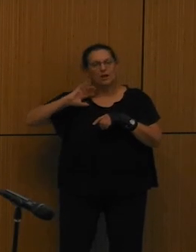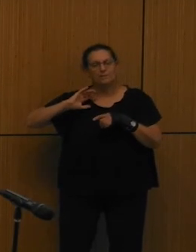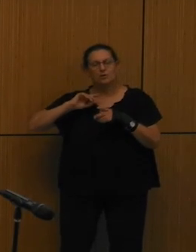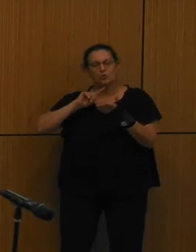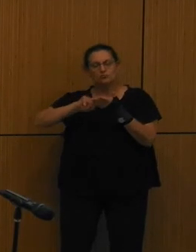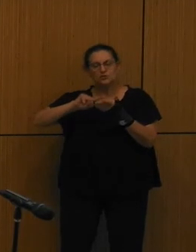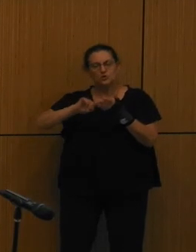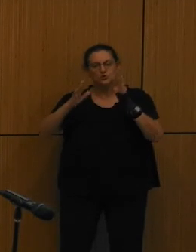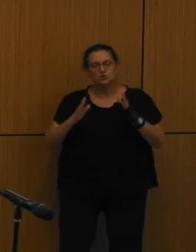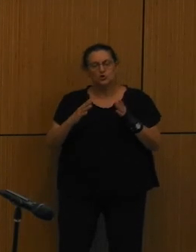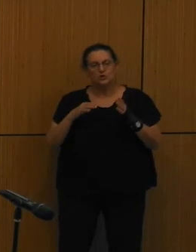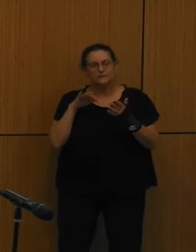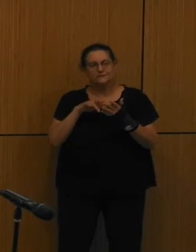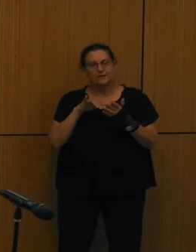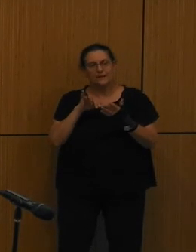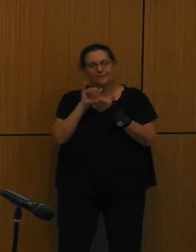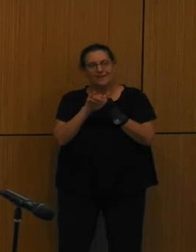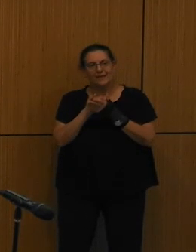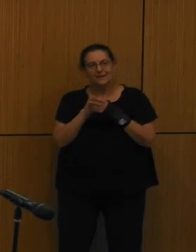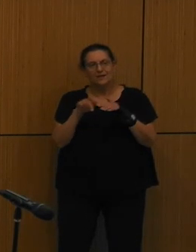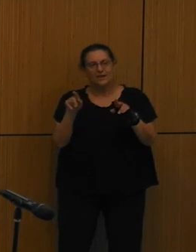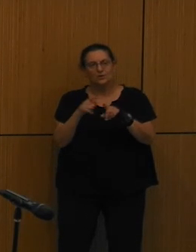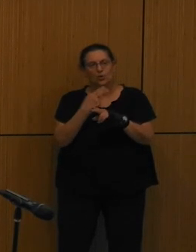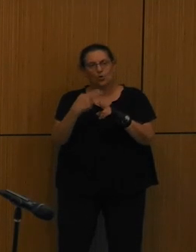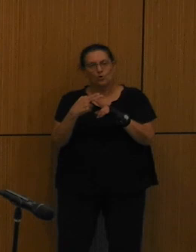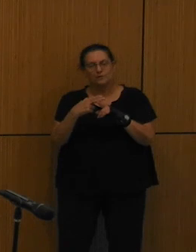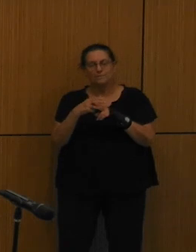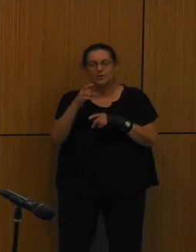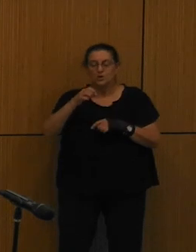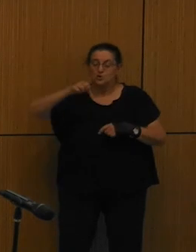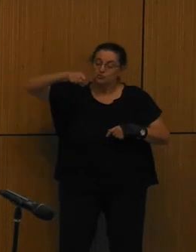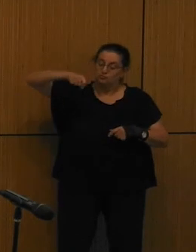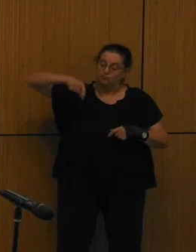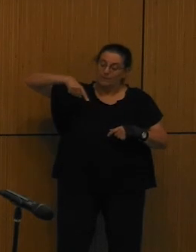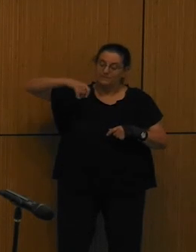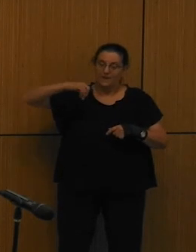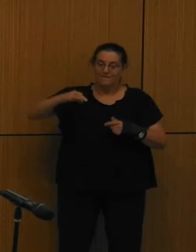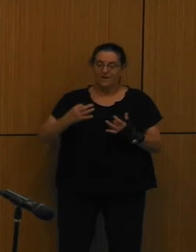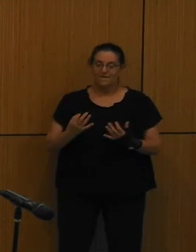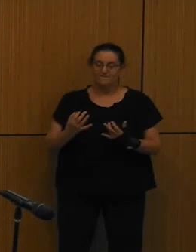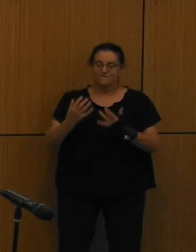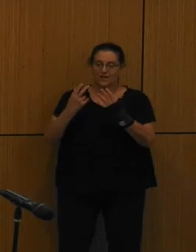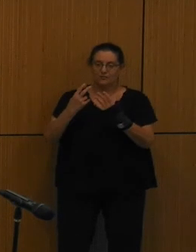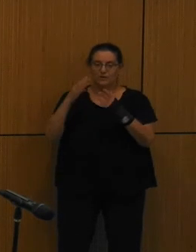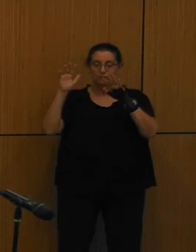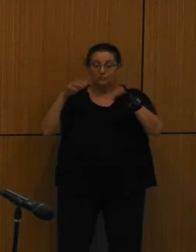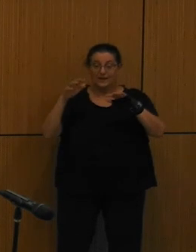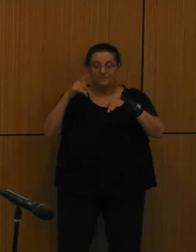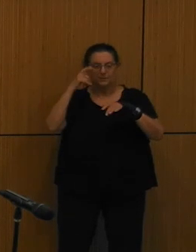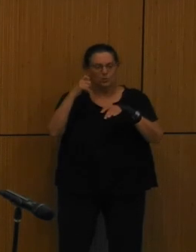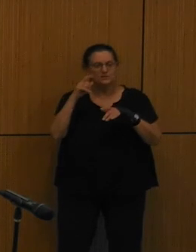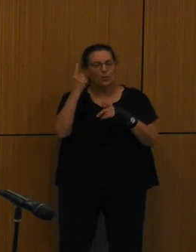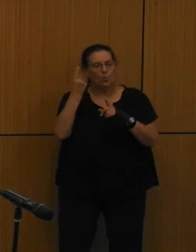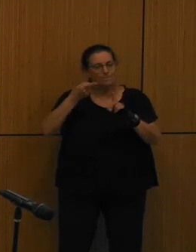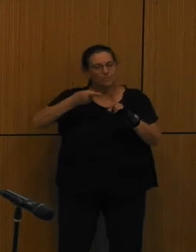who studied them as droplets of fiery rain because they melted at some point. And the cool thing about contracts is